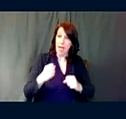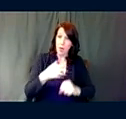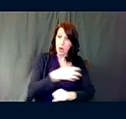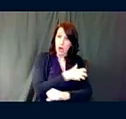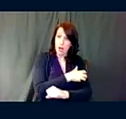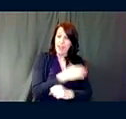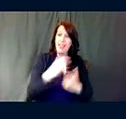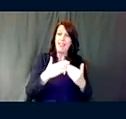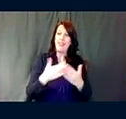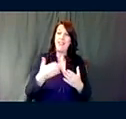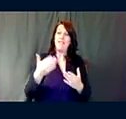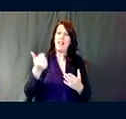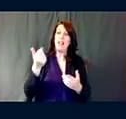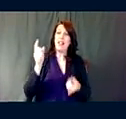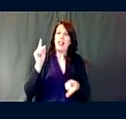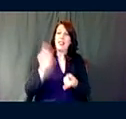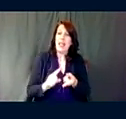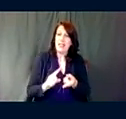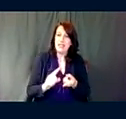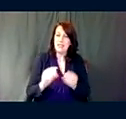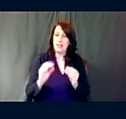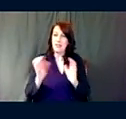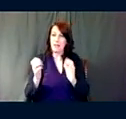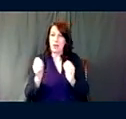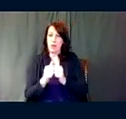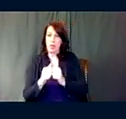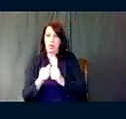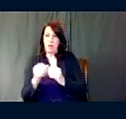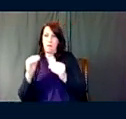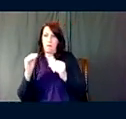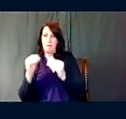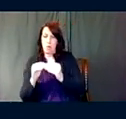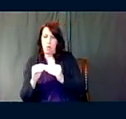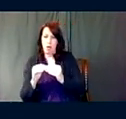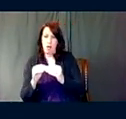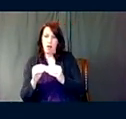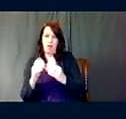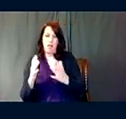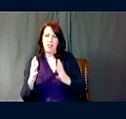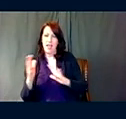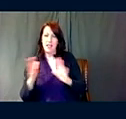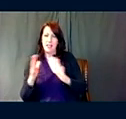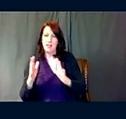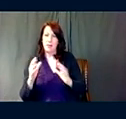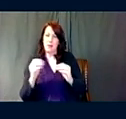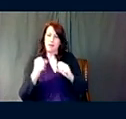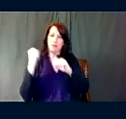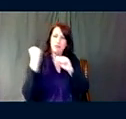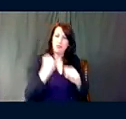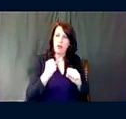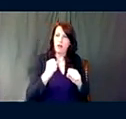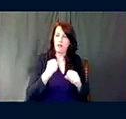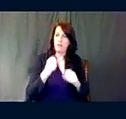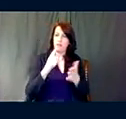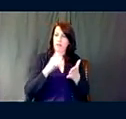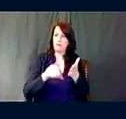MAYBE A FEW LESS OF THEM, THAN MORE, BUT SMALLER AND LESS WELL